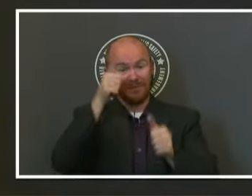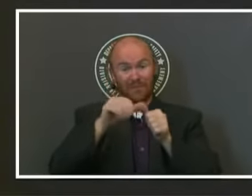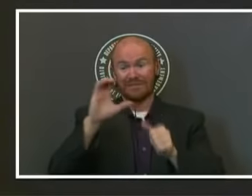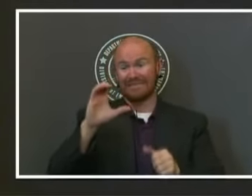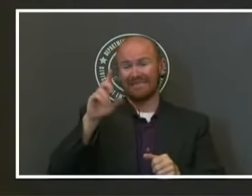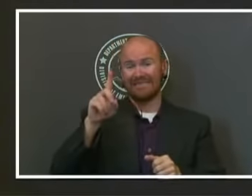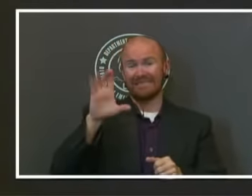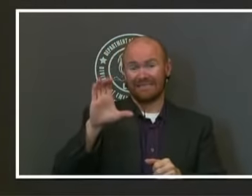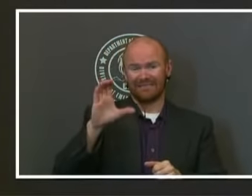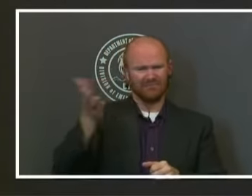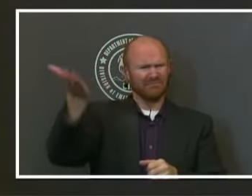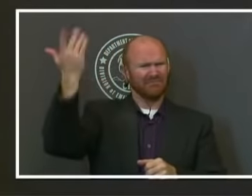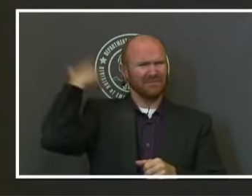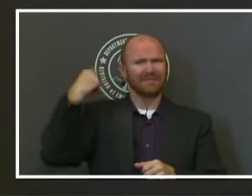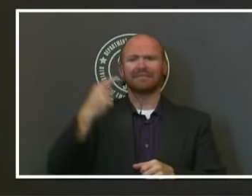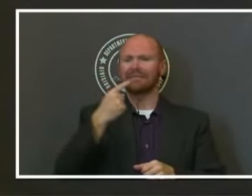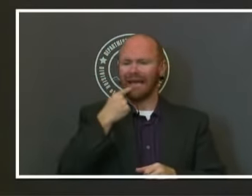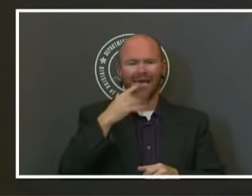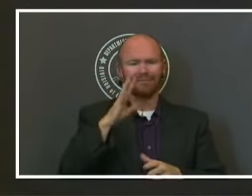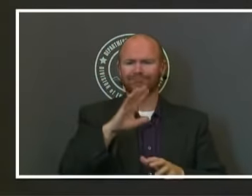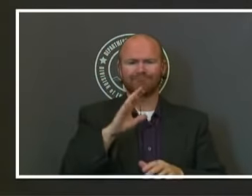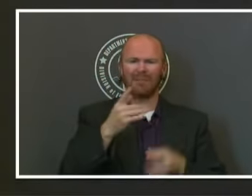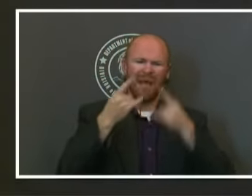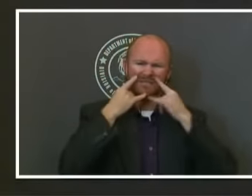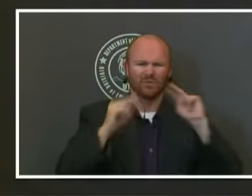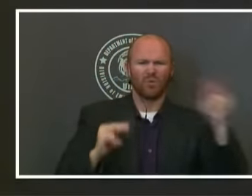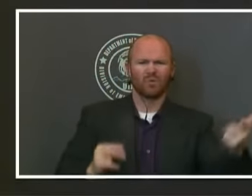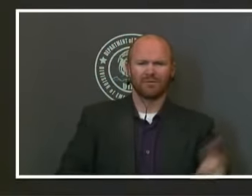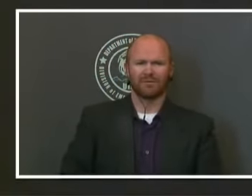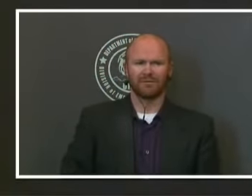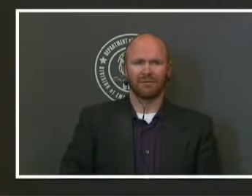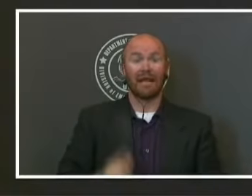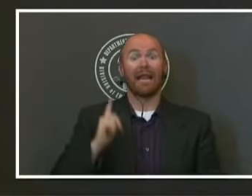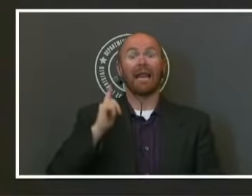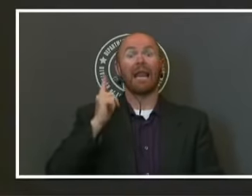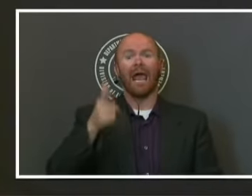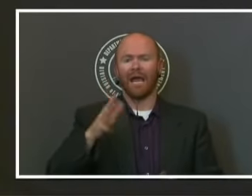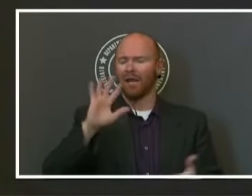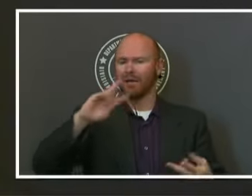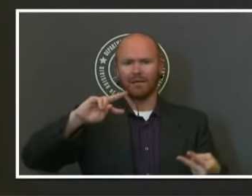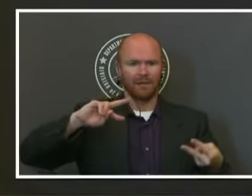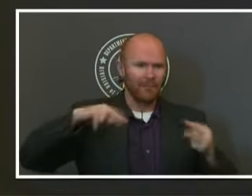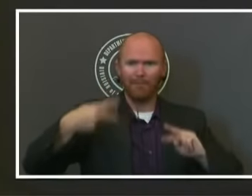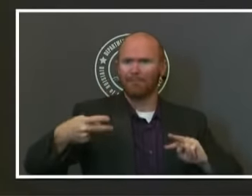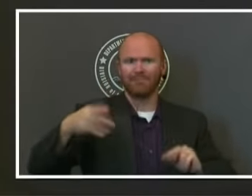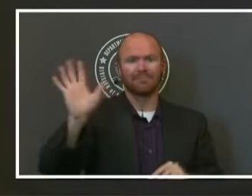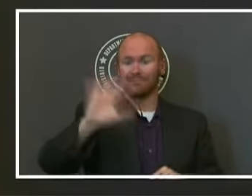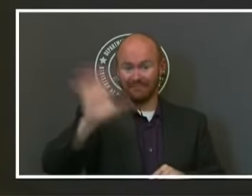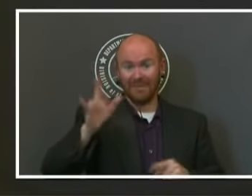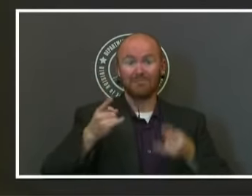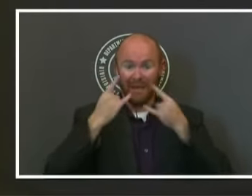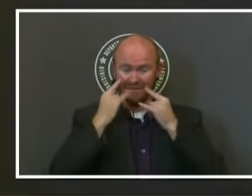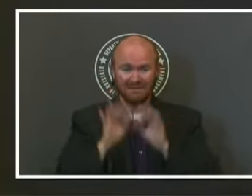helpful now they say they are that's a change a position which